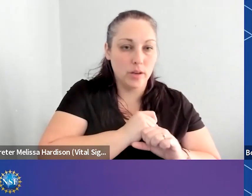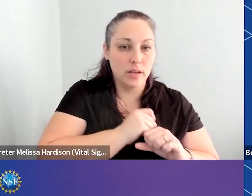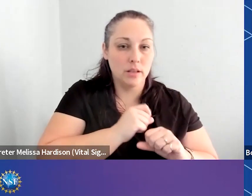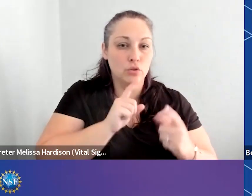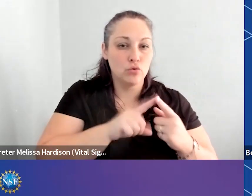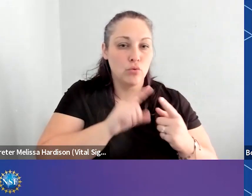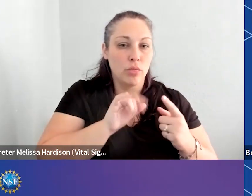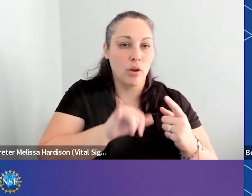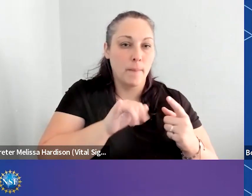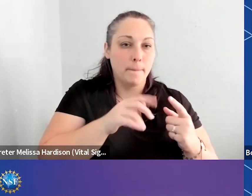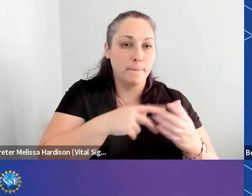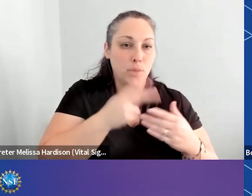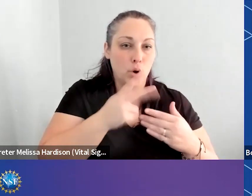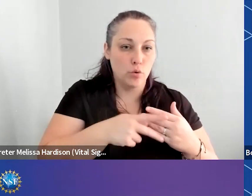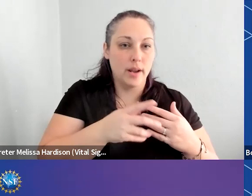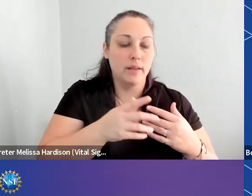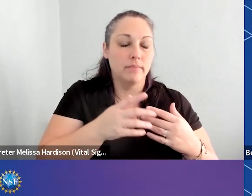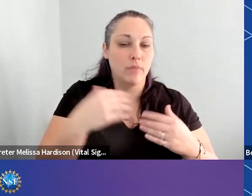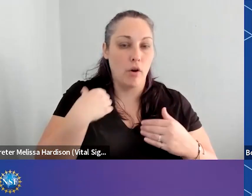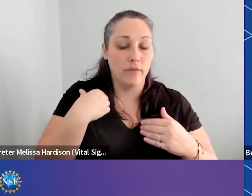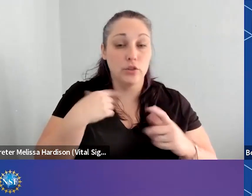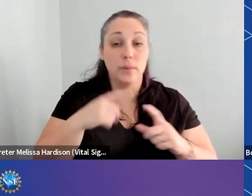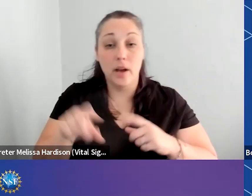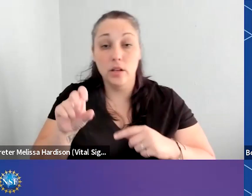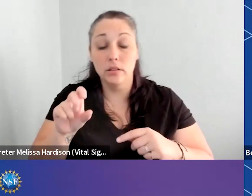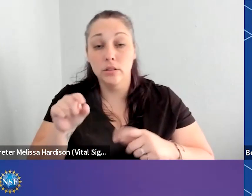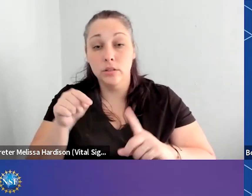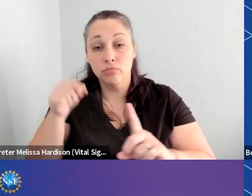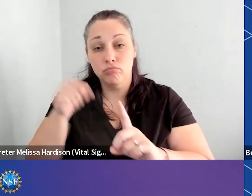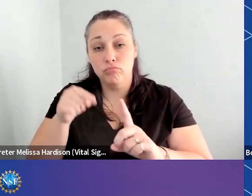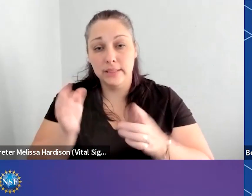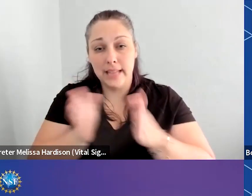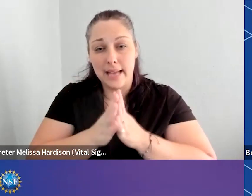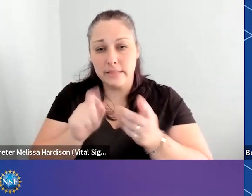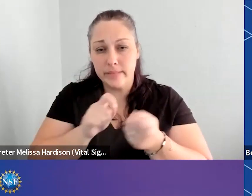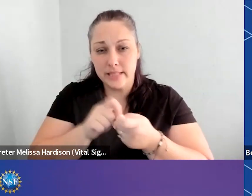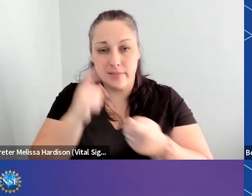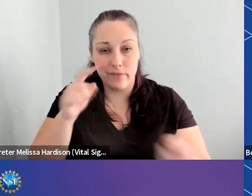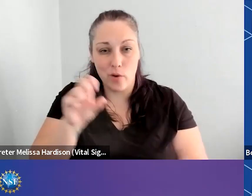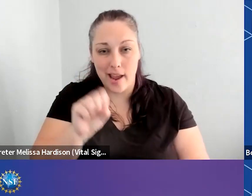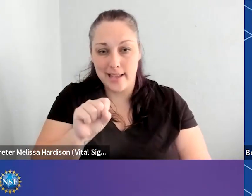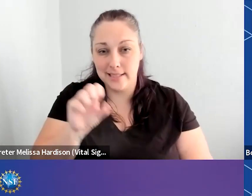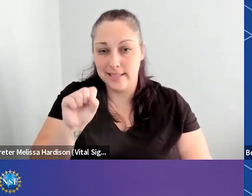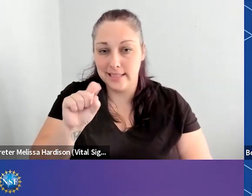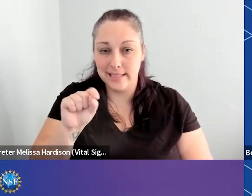So she's asking -- it was specifically for S-STEM, but I think just also in general,